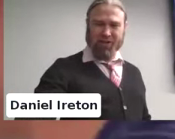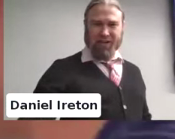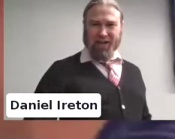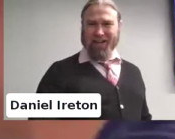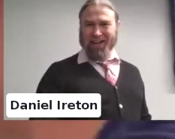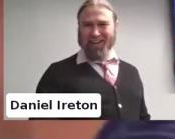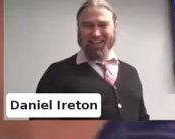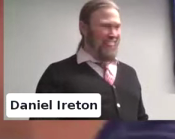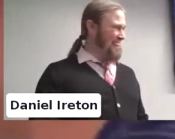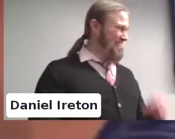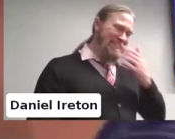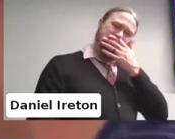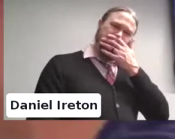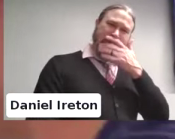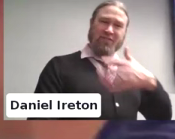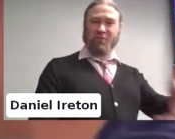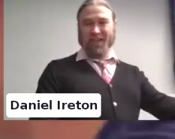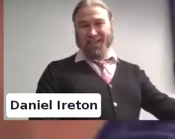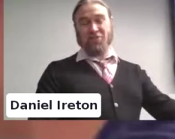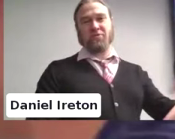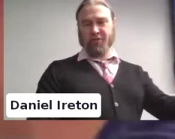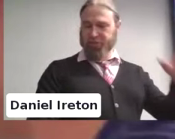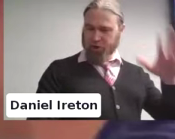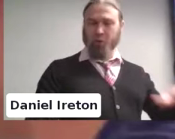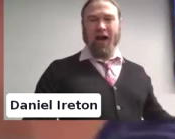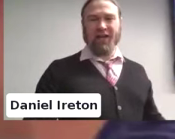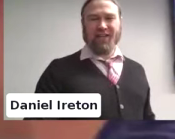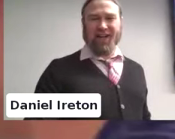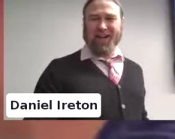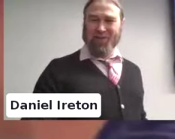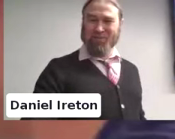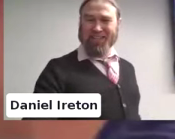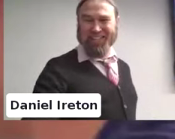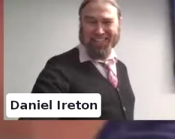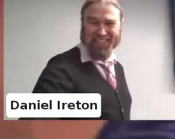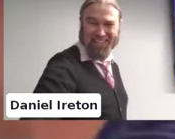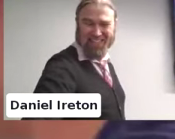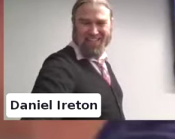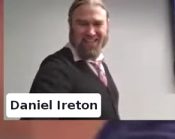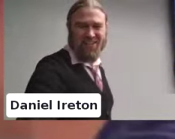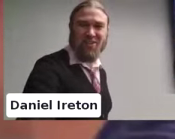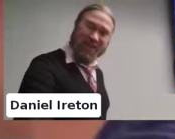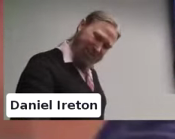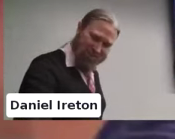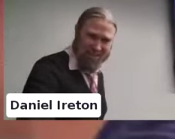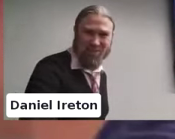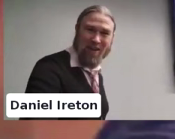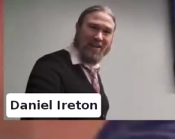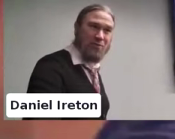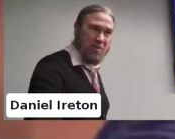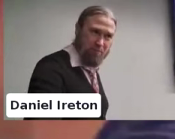They magnify so well. Oh, yeah I'm not going read any of these online.